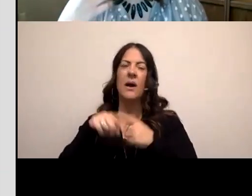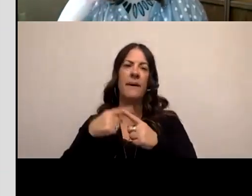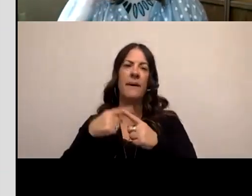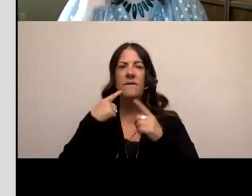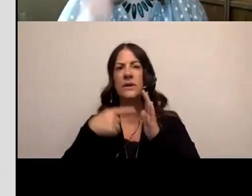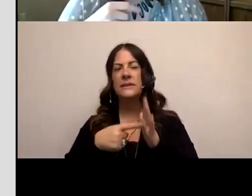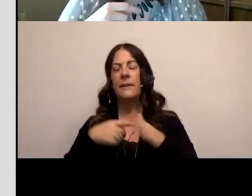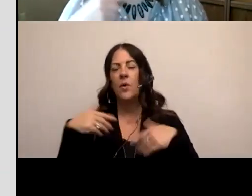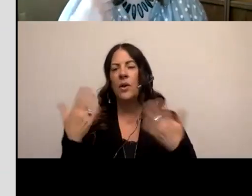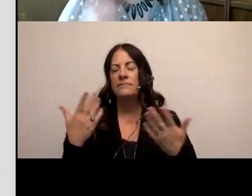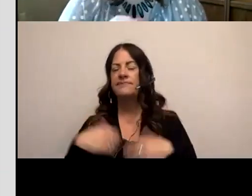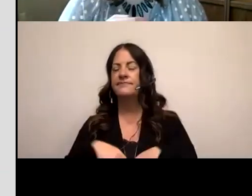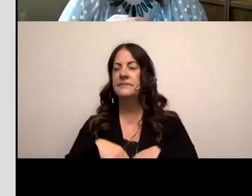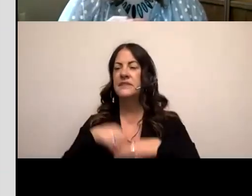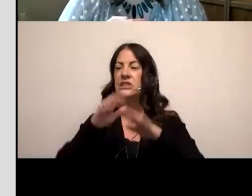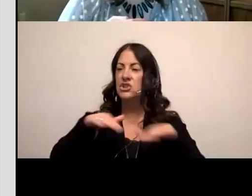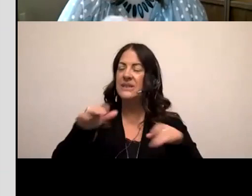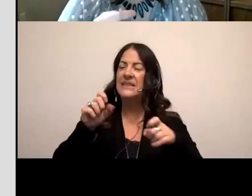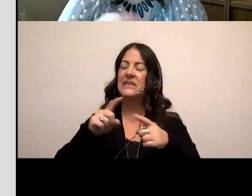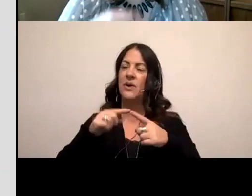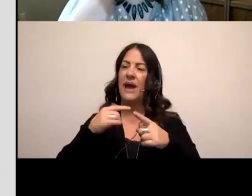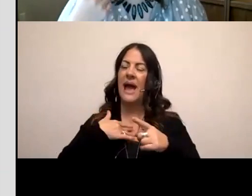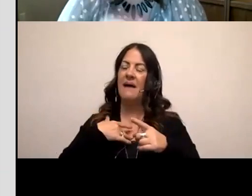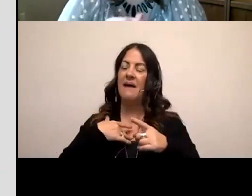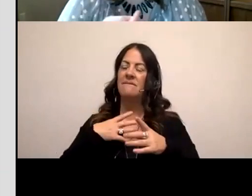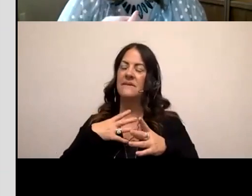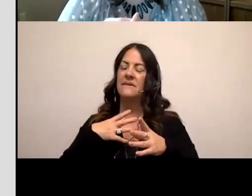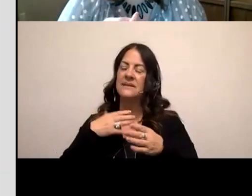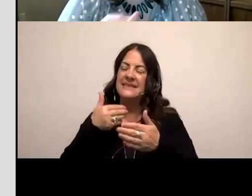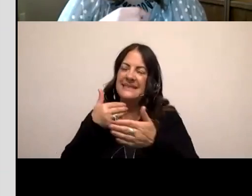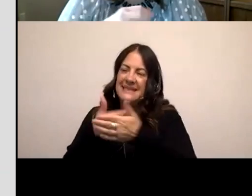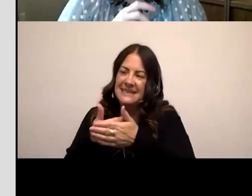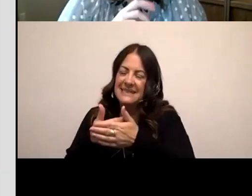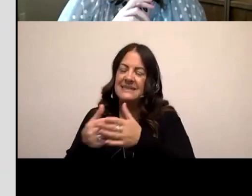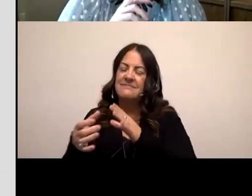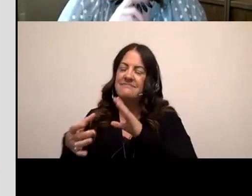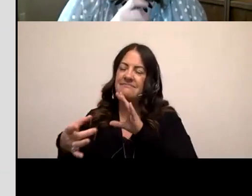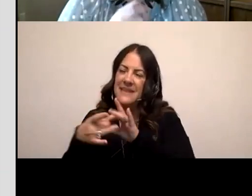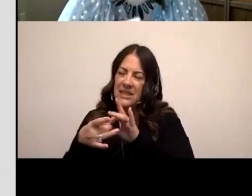NEED NURTURING AND ATTACHMENT. THEY NEED TO FEEL SAFE WITH THEIR PARENT AND HAVE SOCIAL